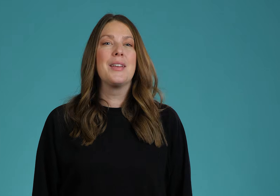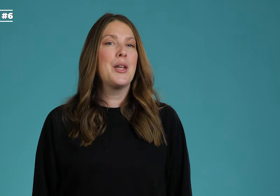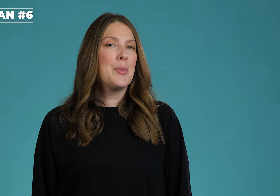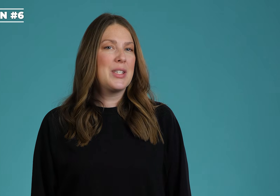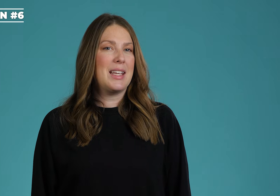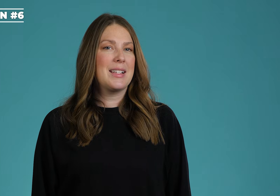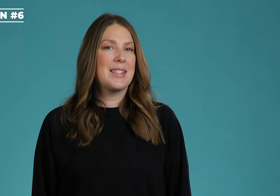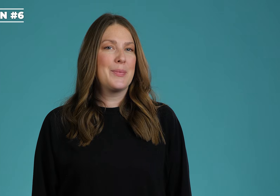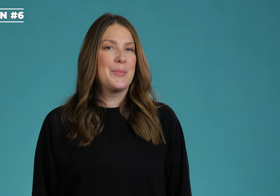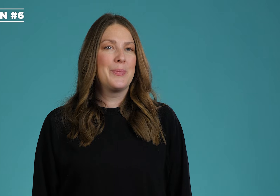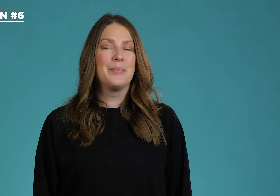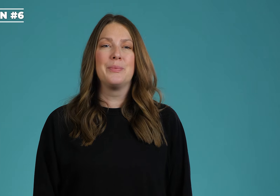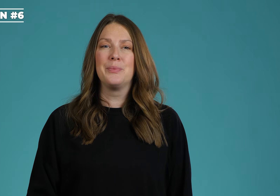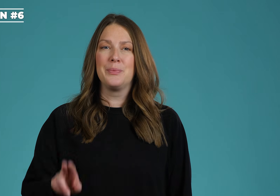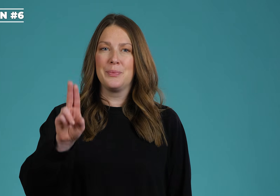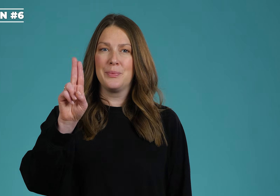Number six.